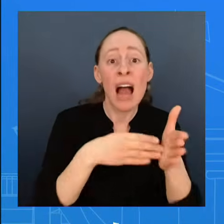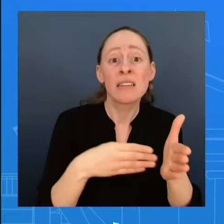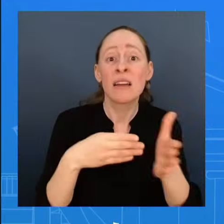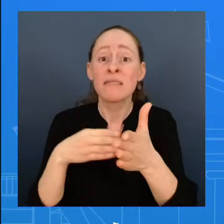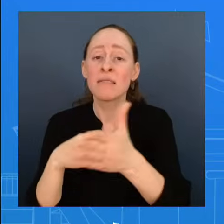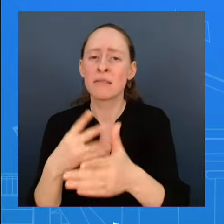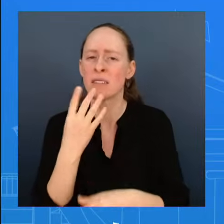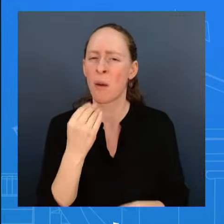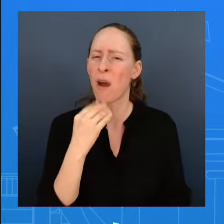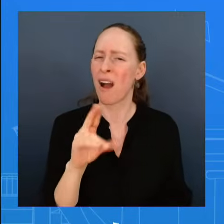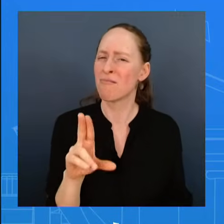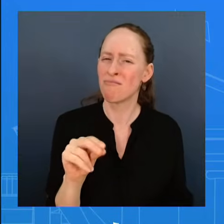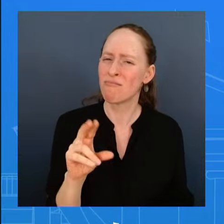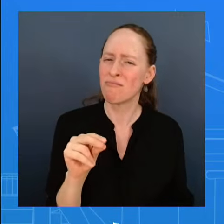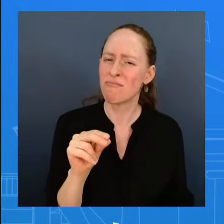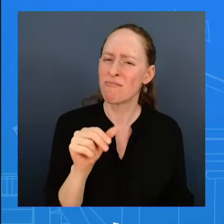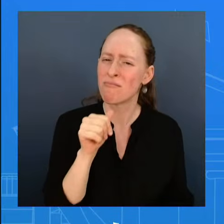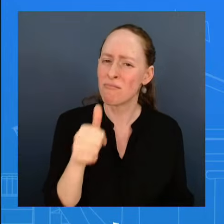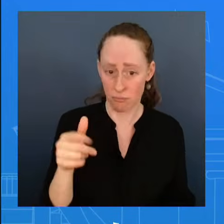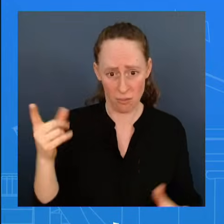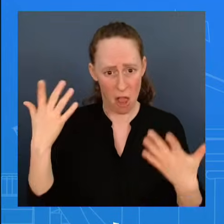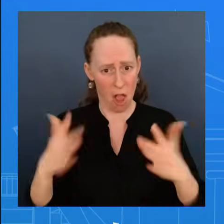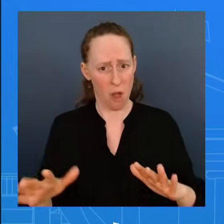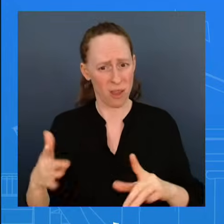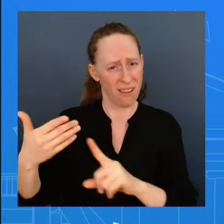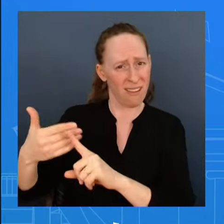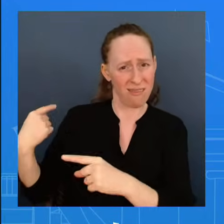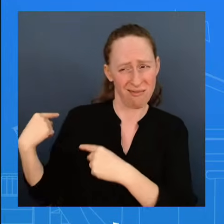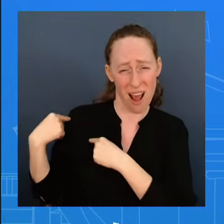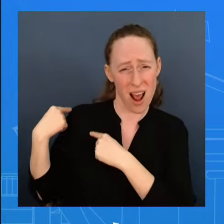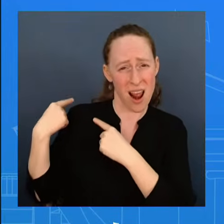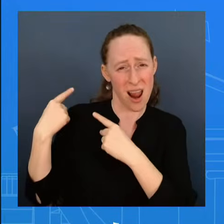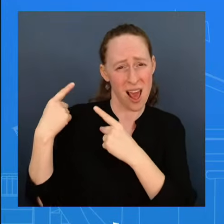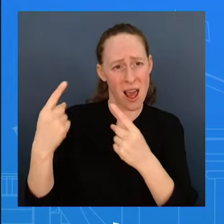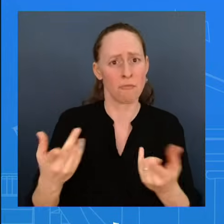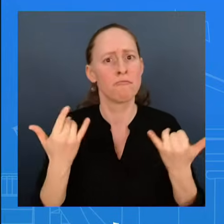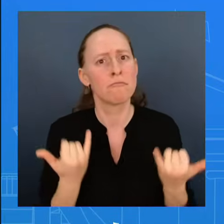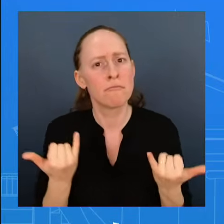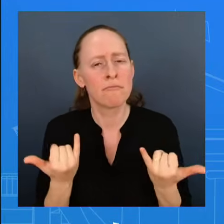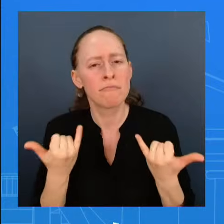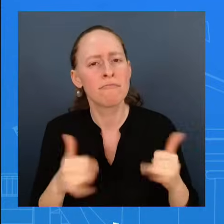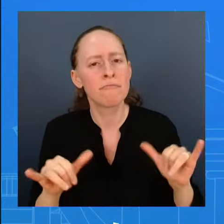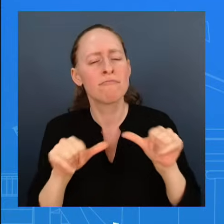But it -- he hasn't just done that by speaking, as you heard from my topper, he's taken action.